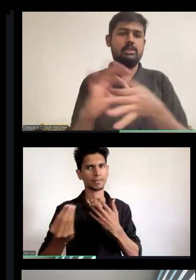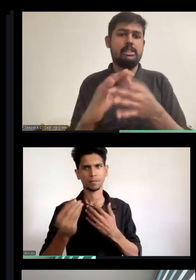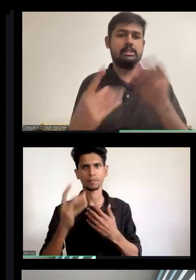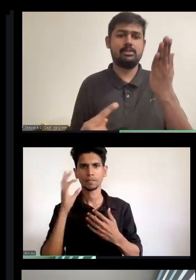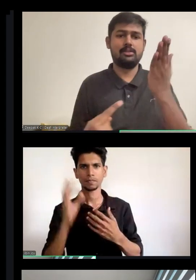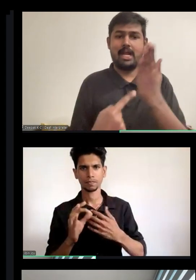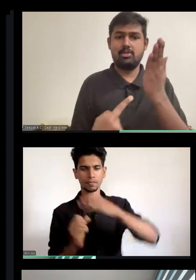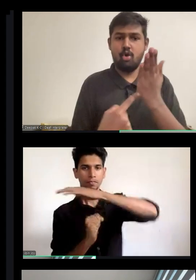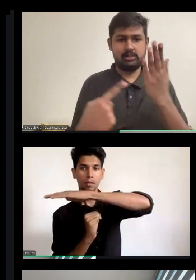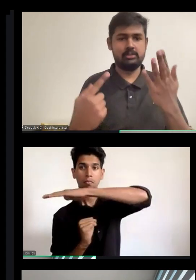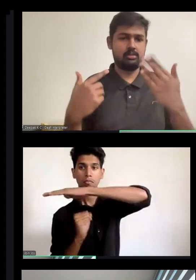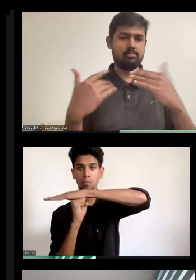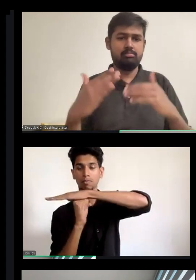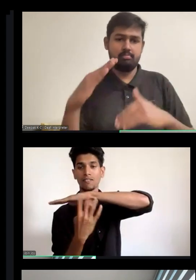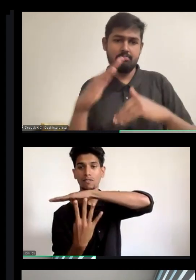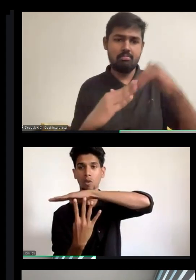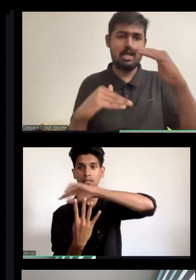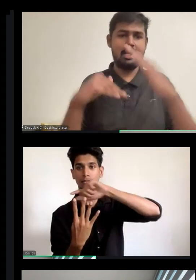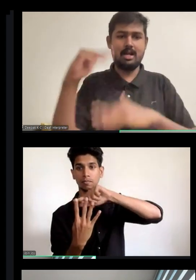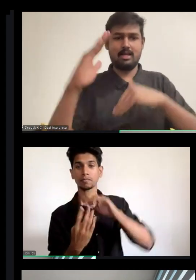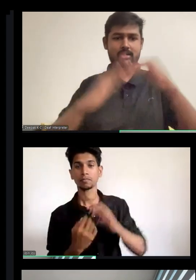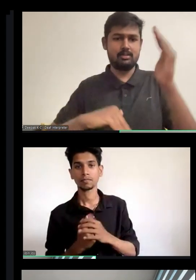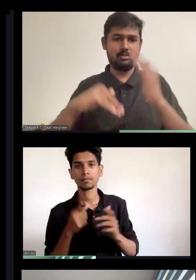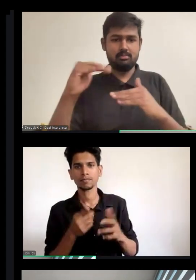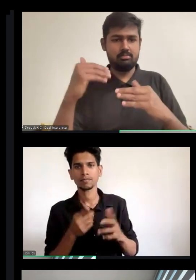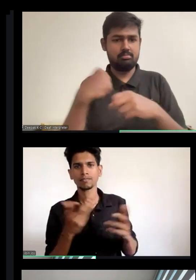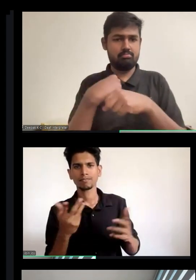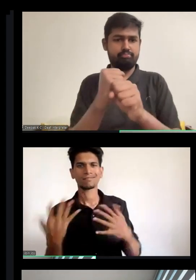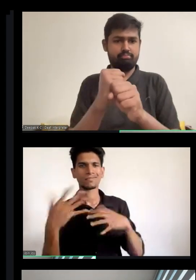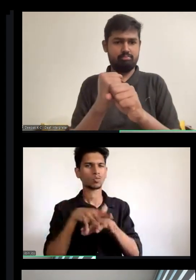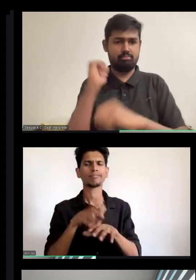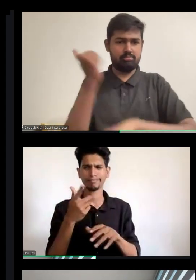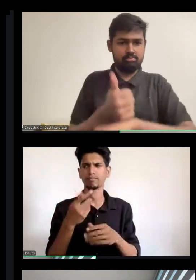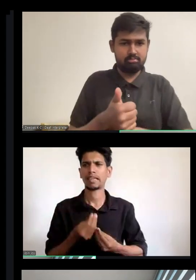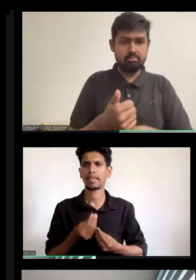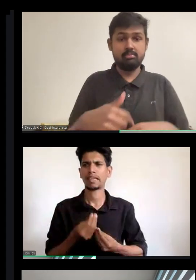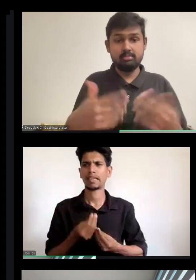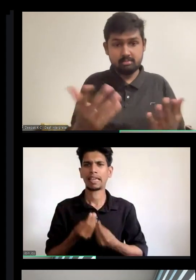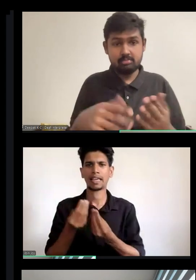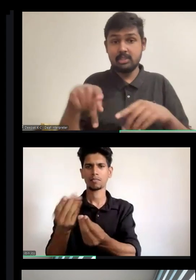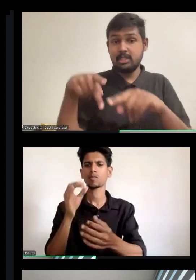This is about ensuring that the products and services that an organization produces and offers